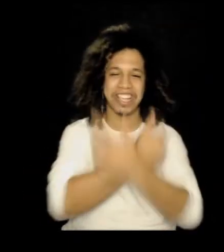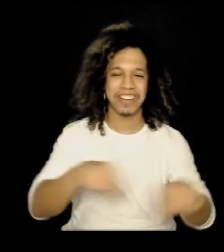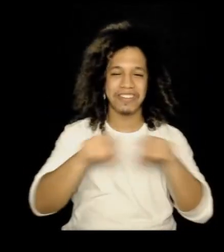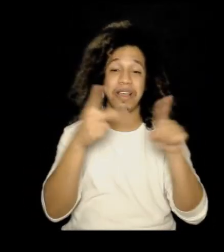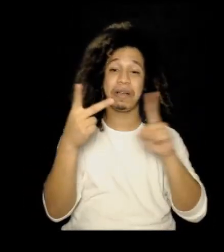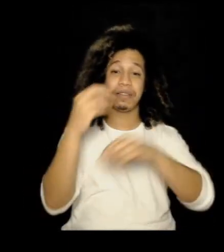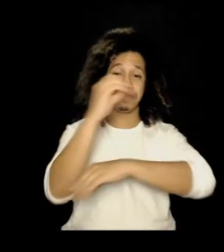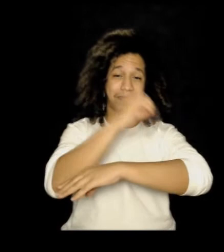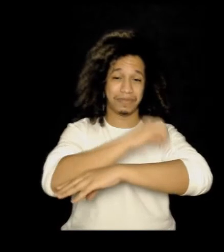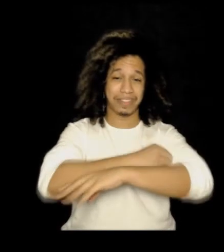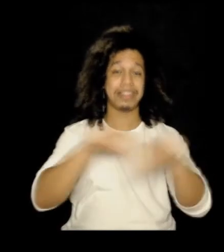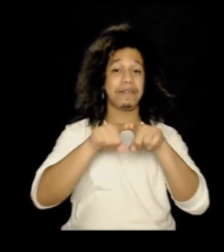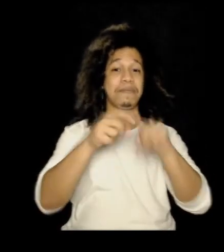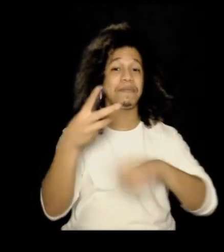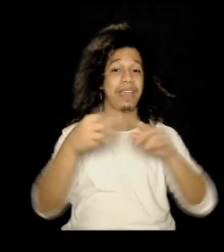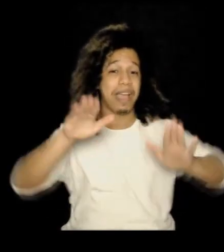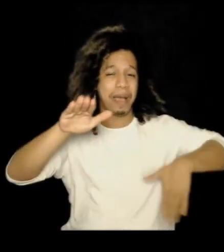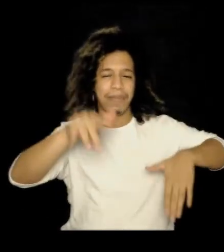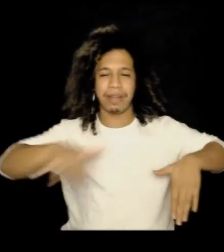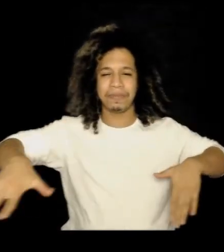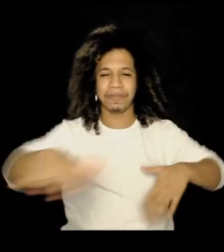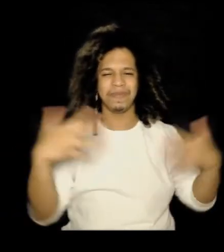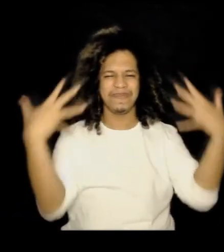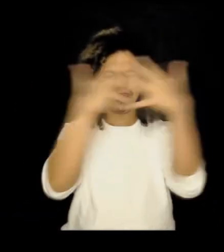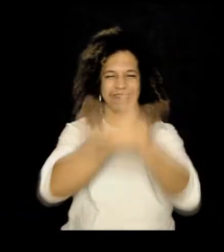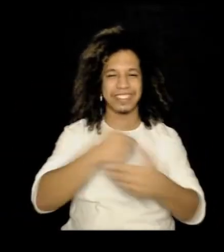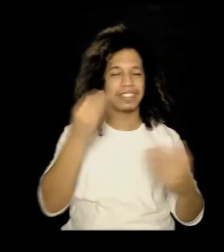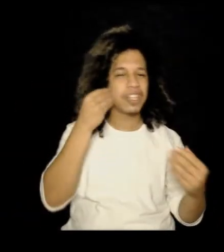So we tried to capture it all in one image. Hope you all enjoy it